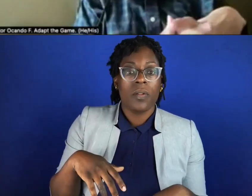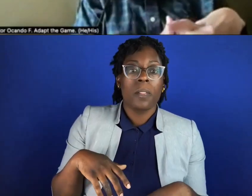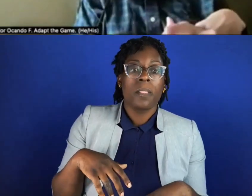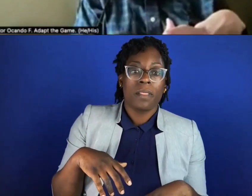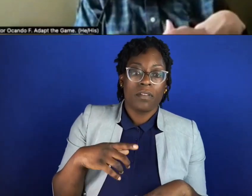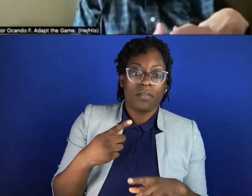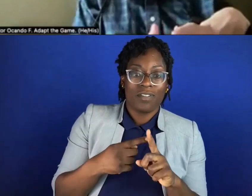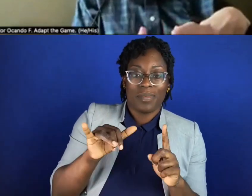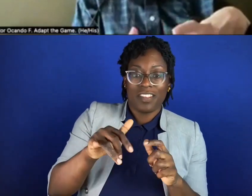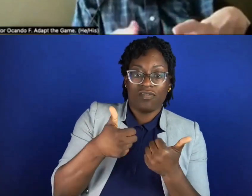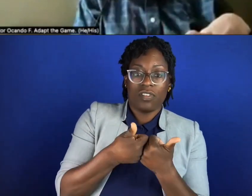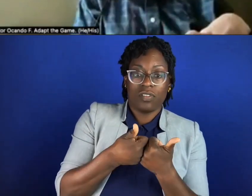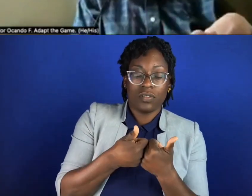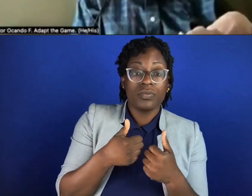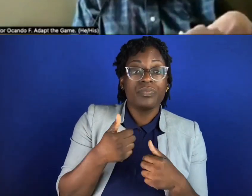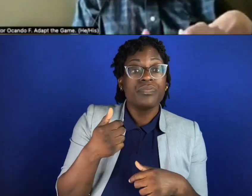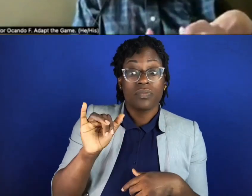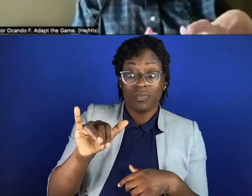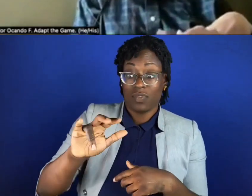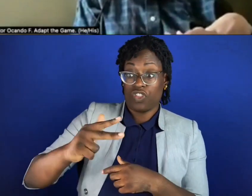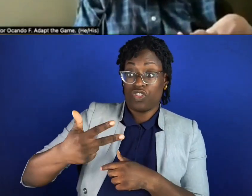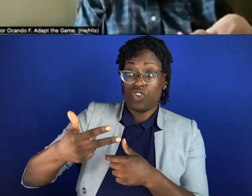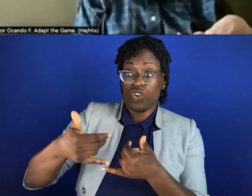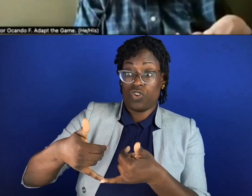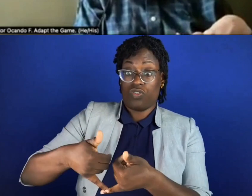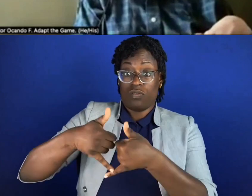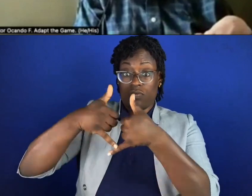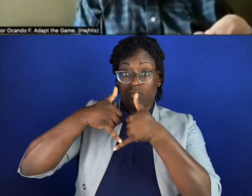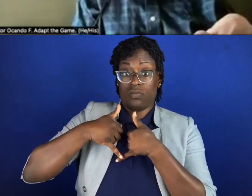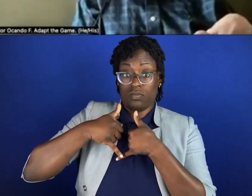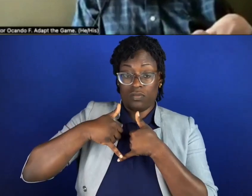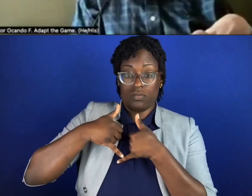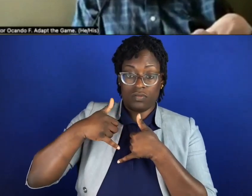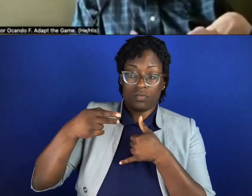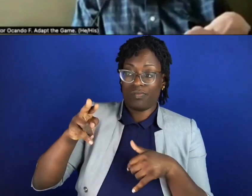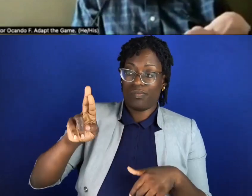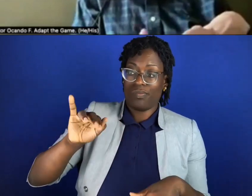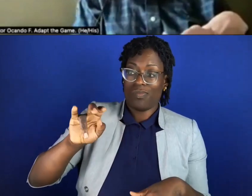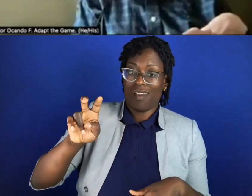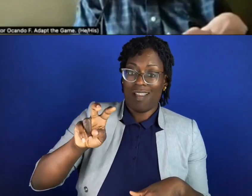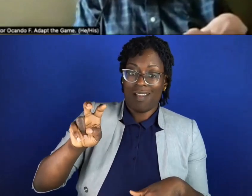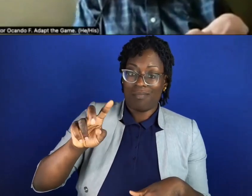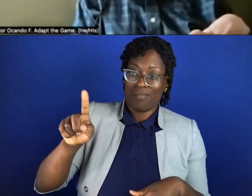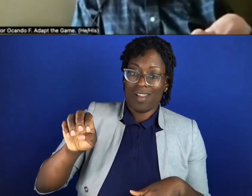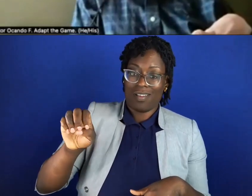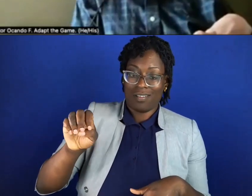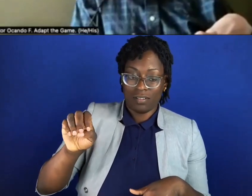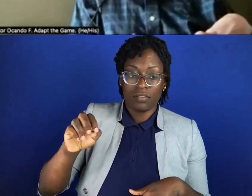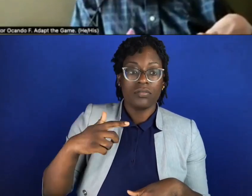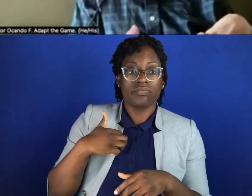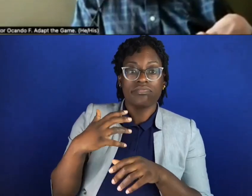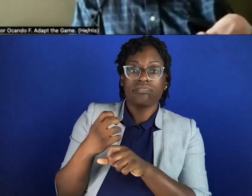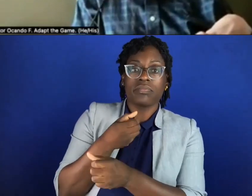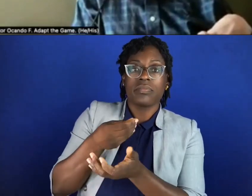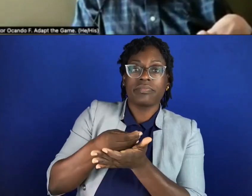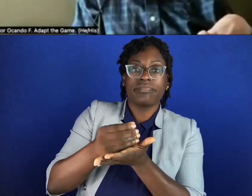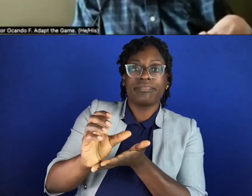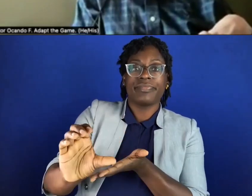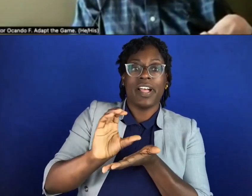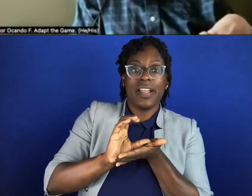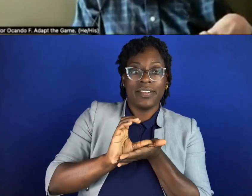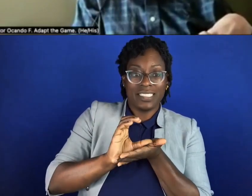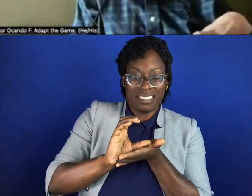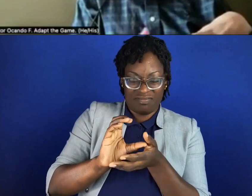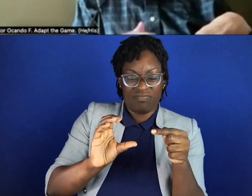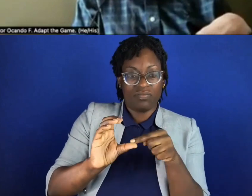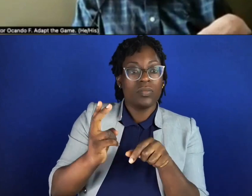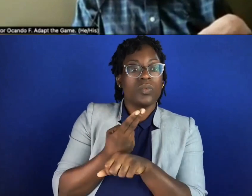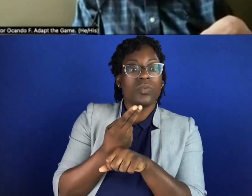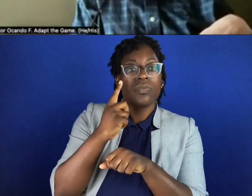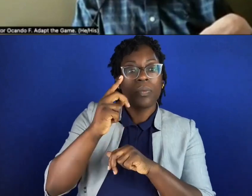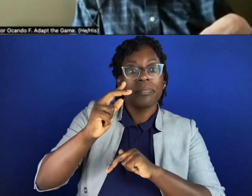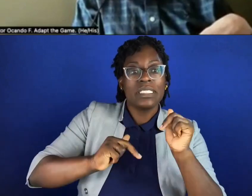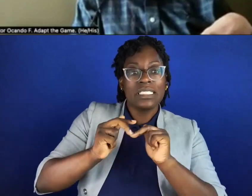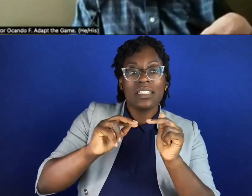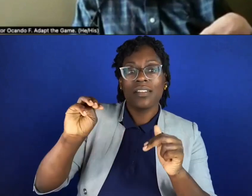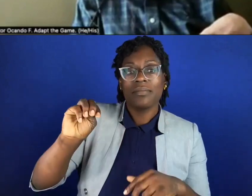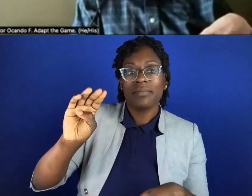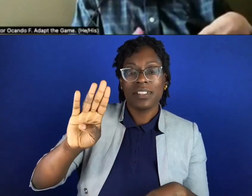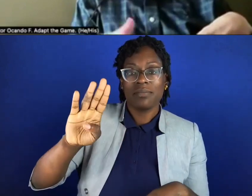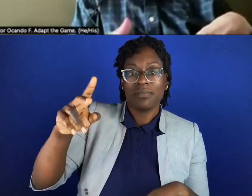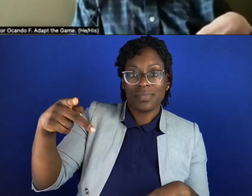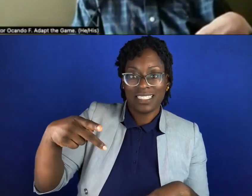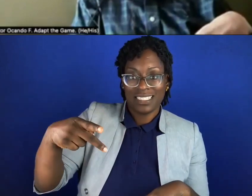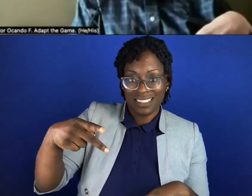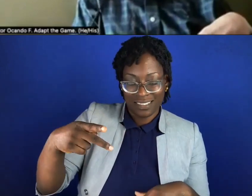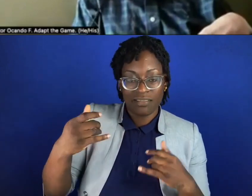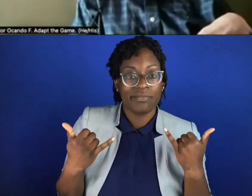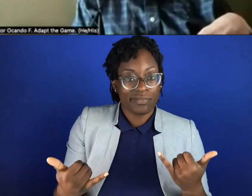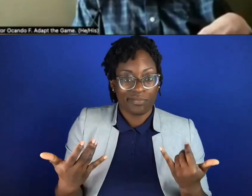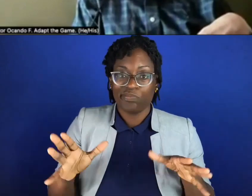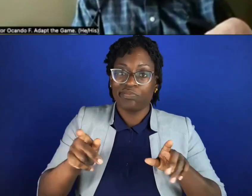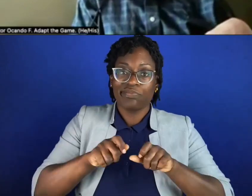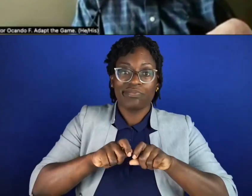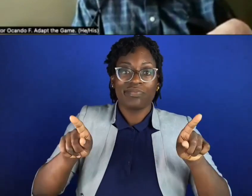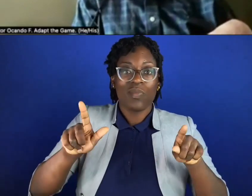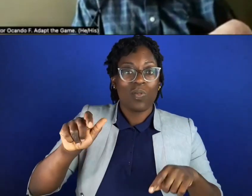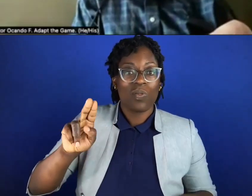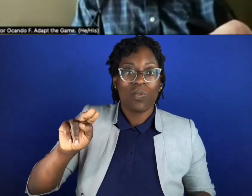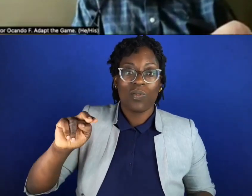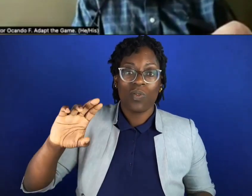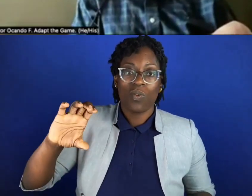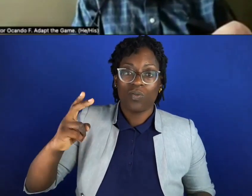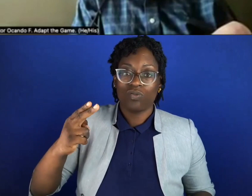challenge and from then I started building the MVP which is now launched.